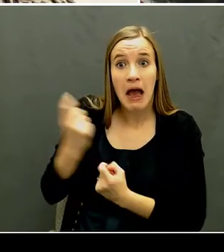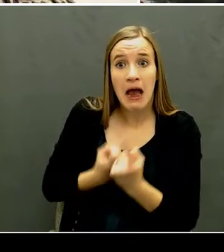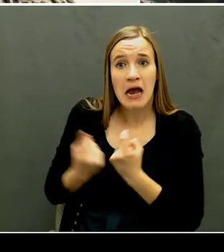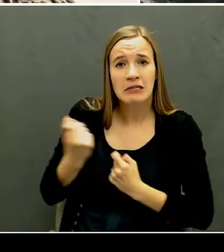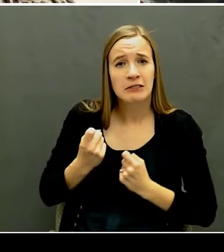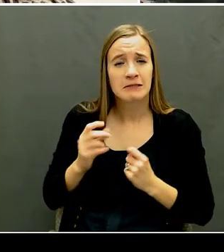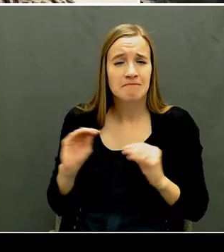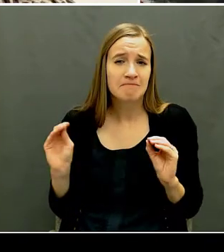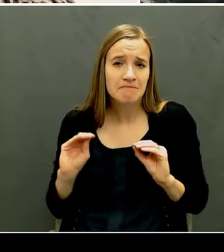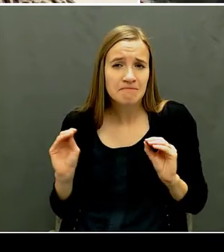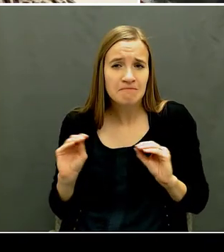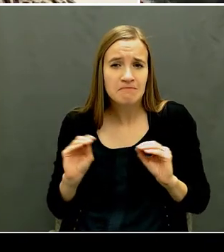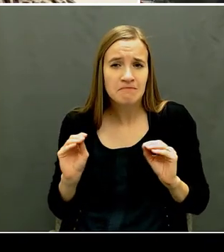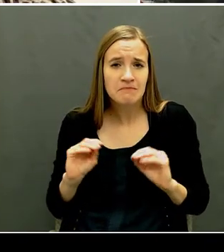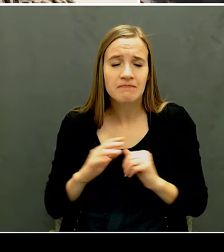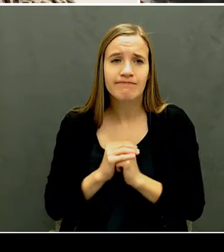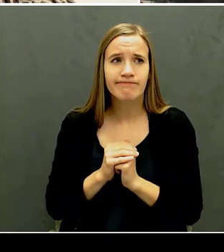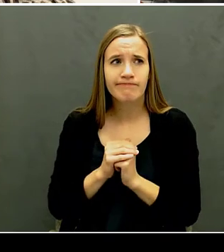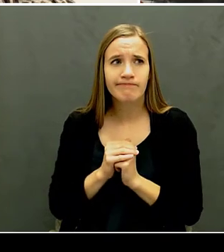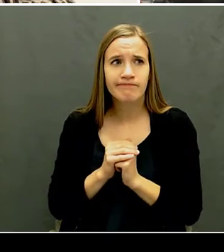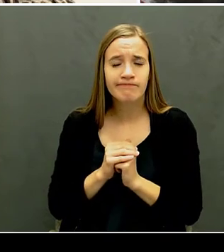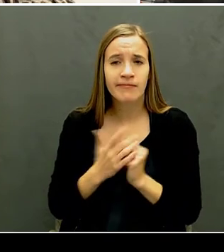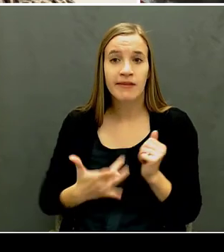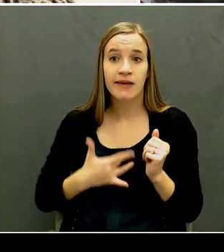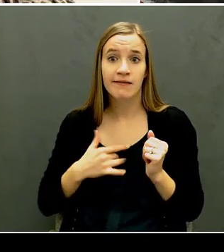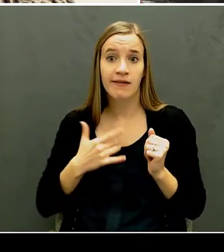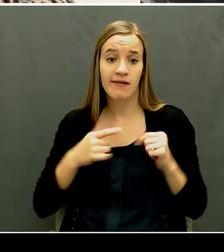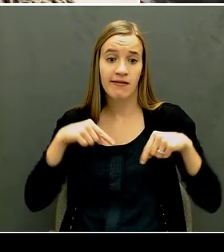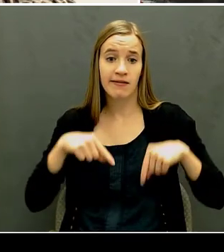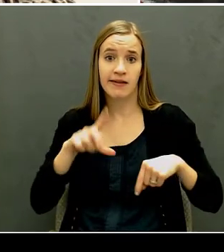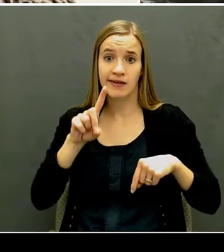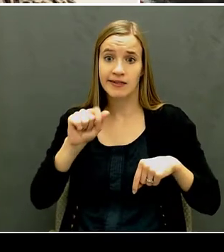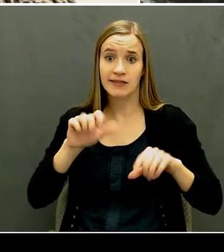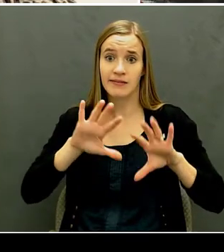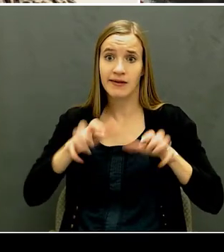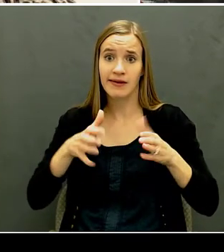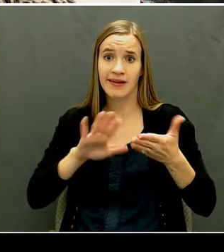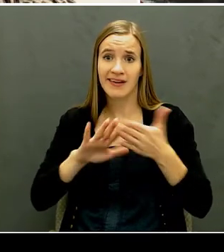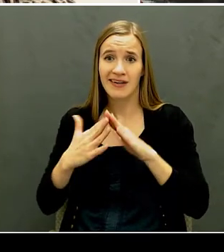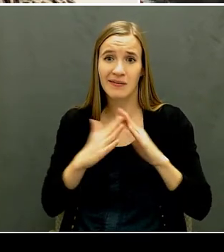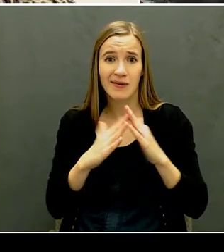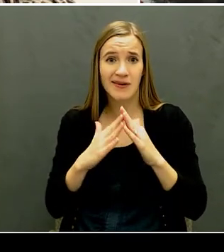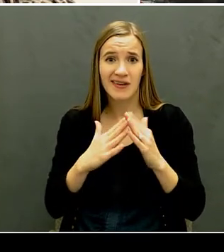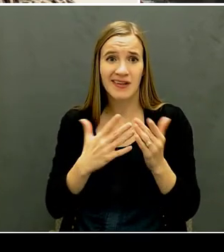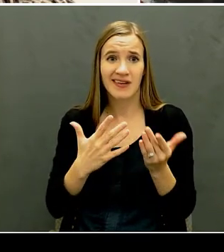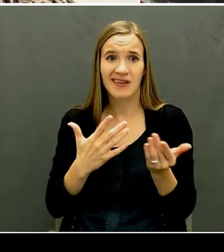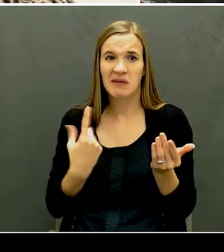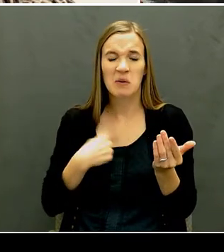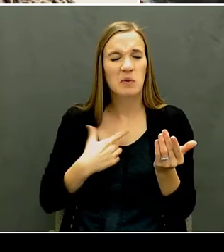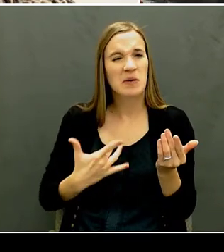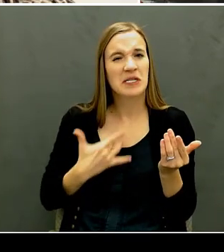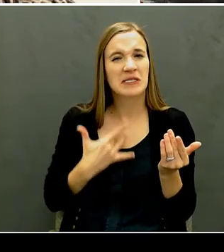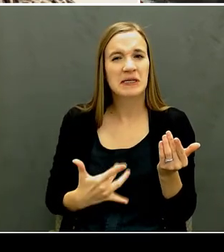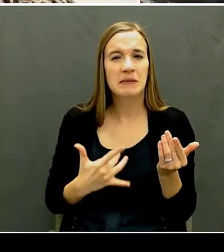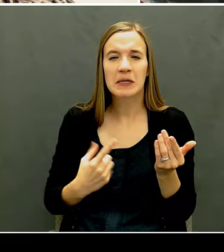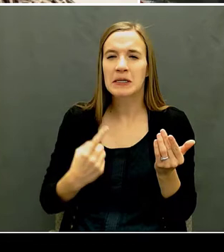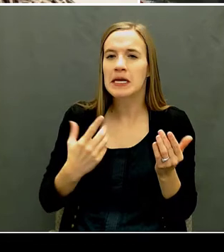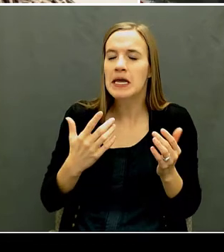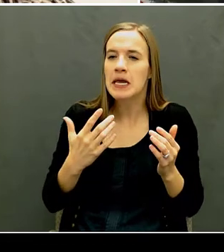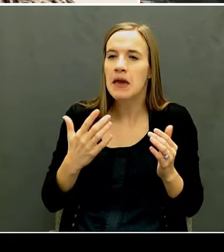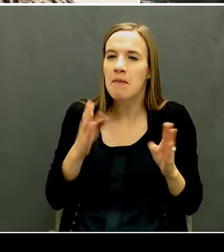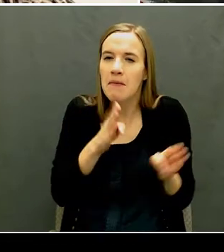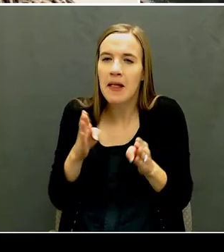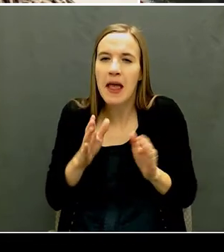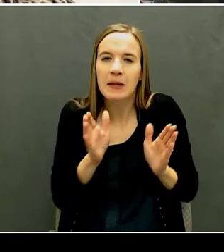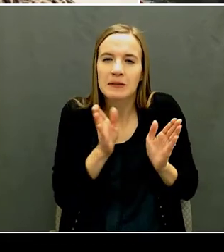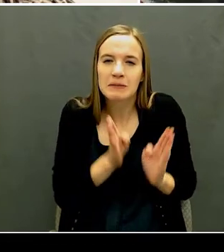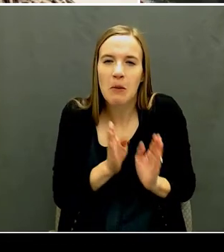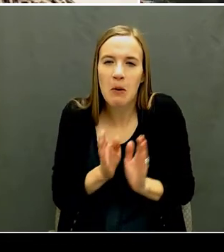um, I think our community still lacks the ability to think big. And, and, and do big things. They're